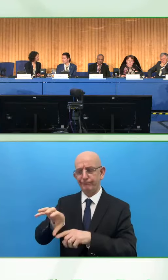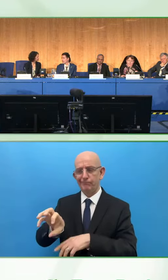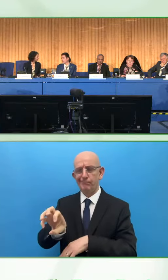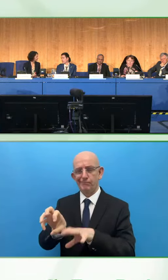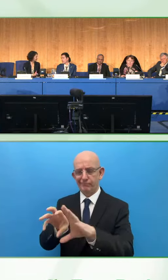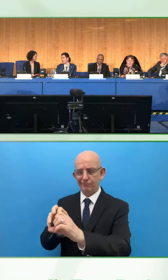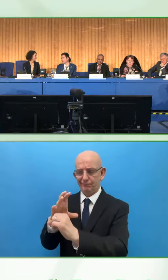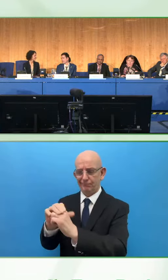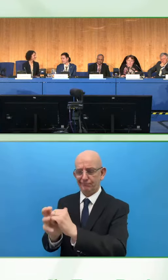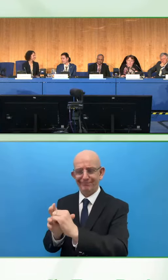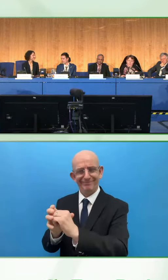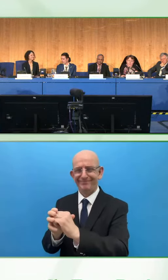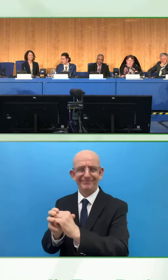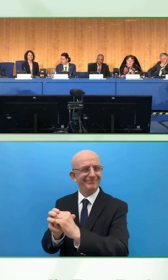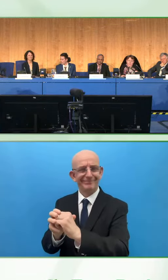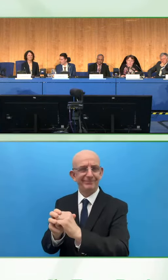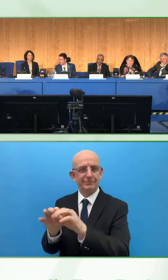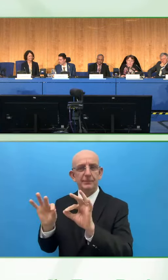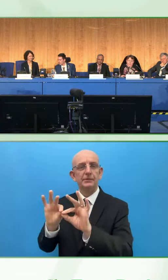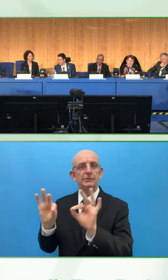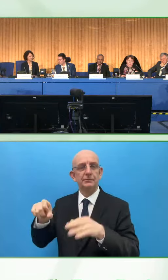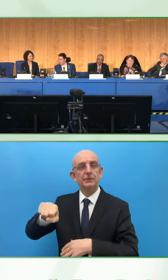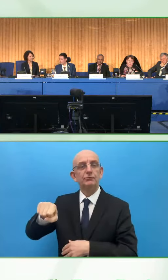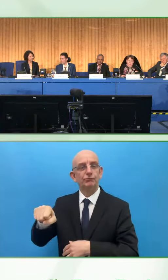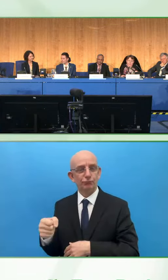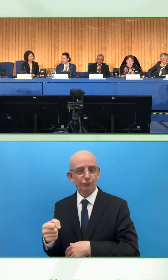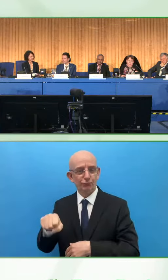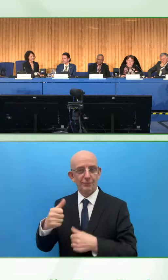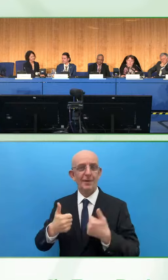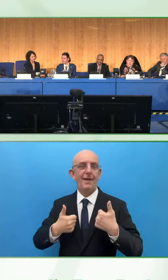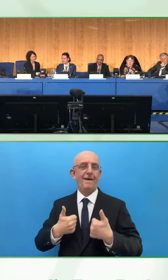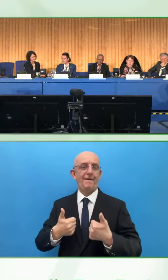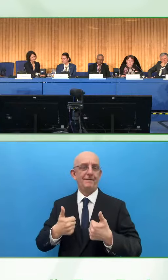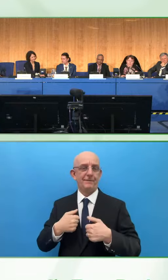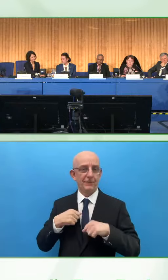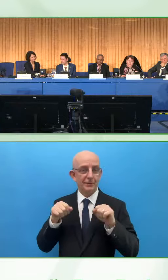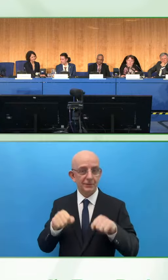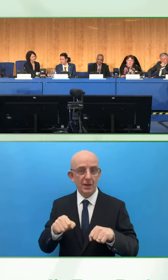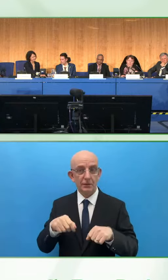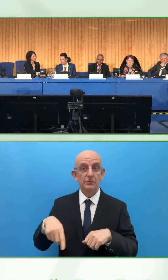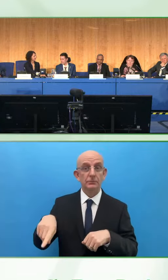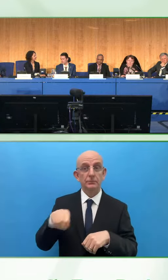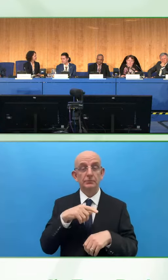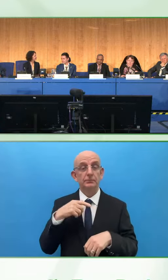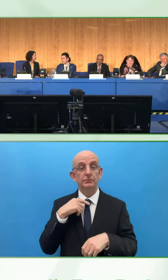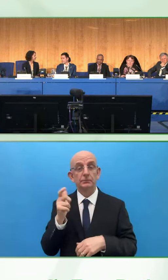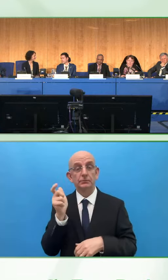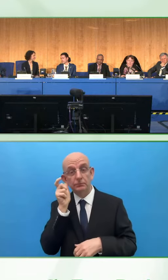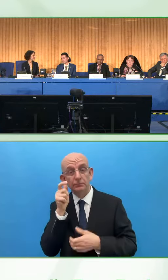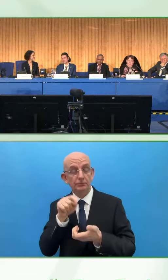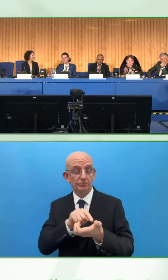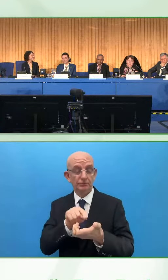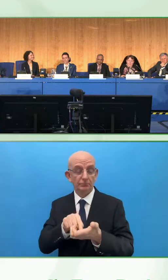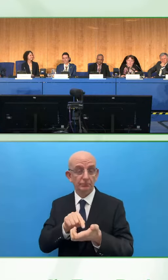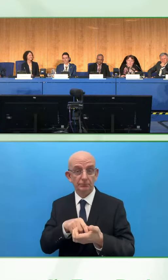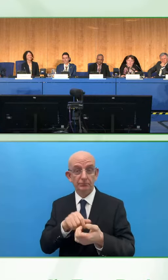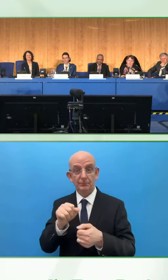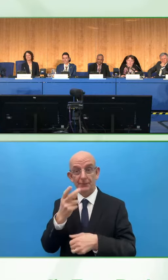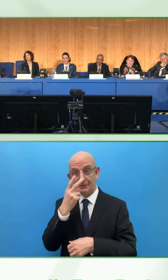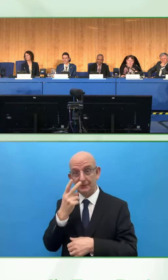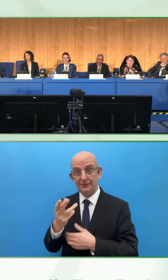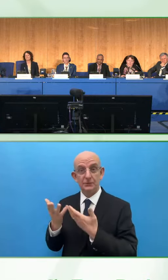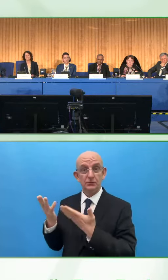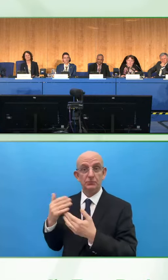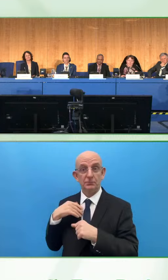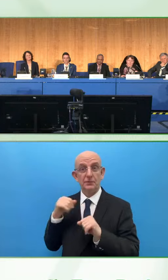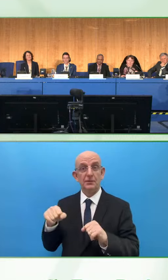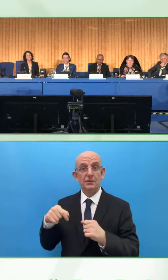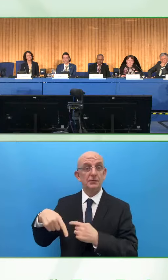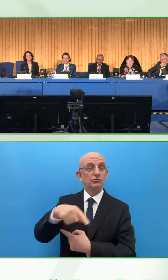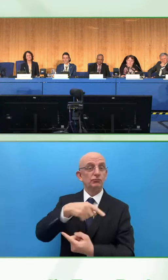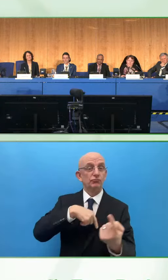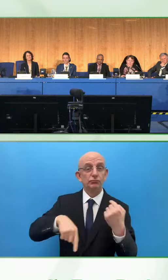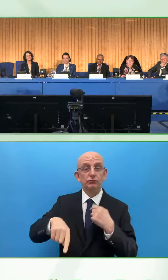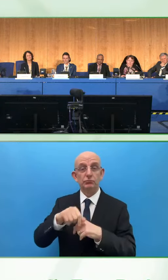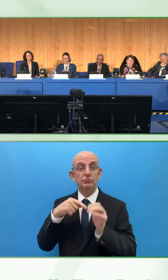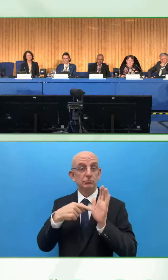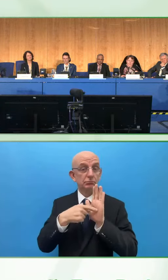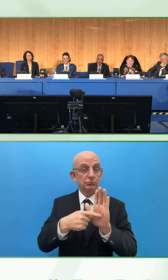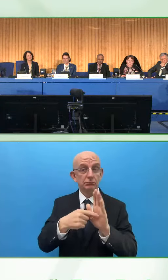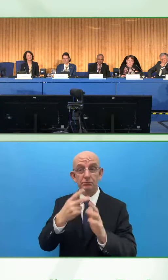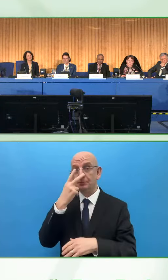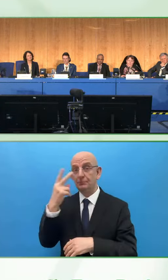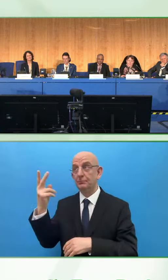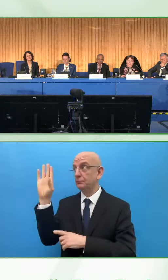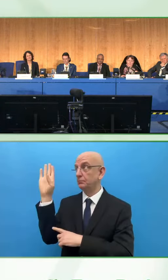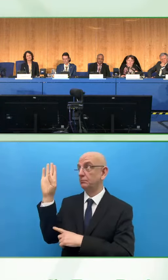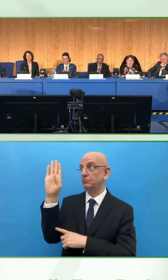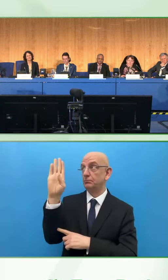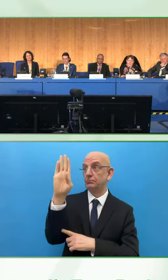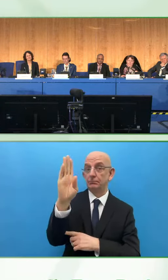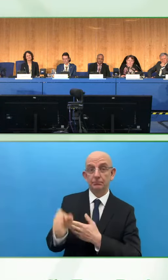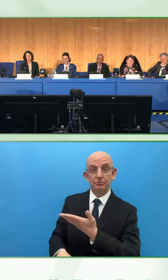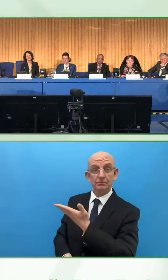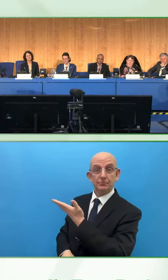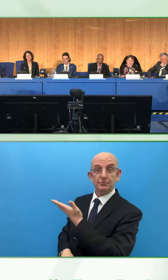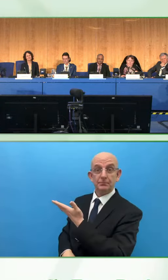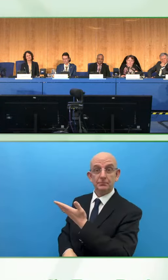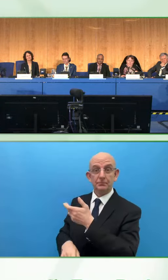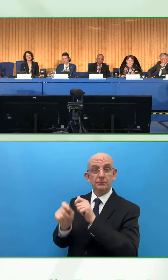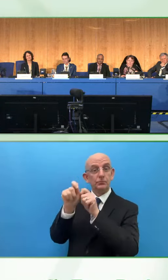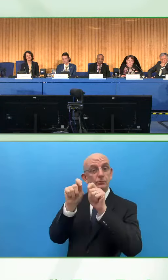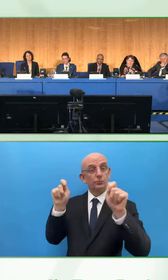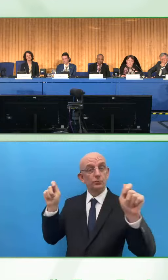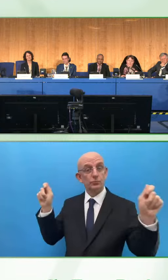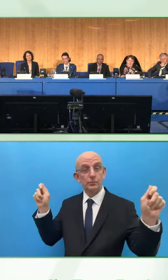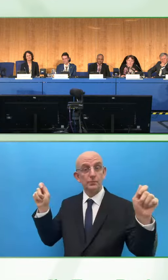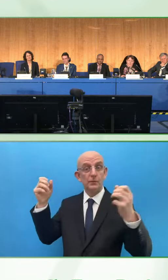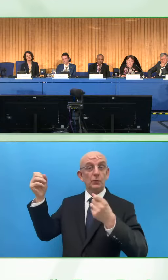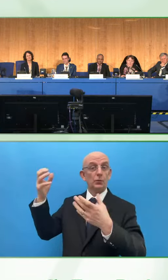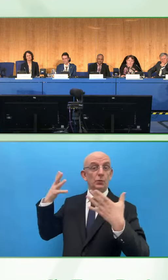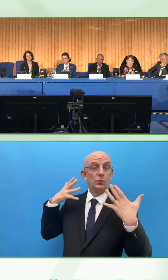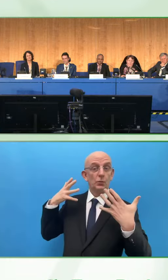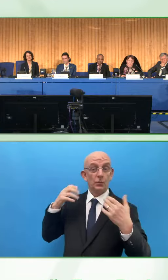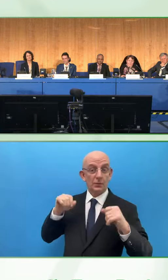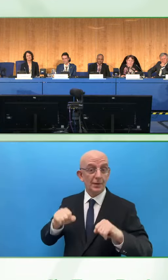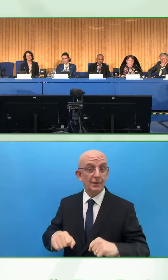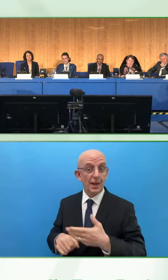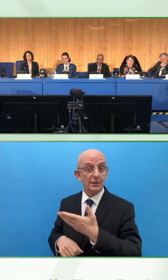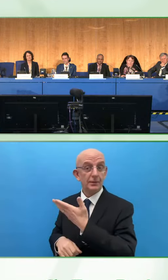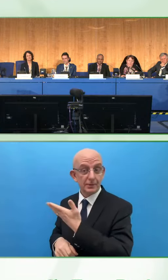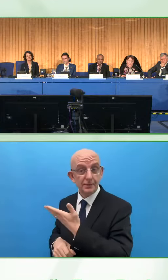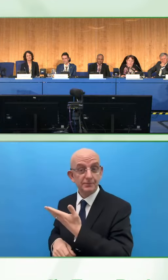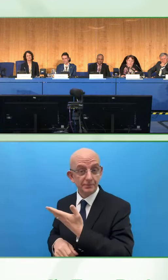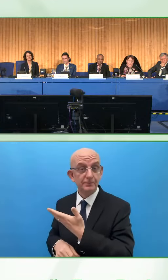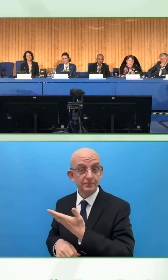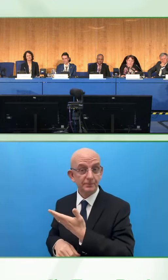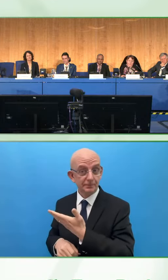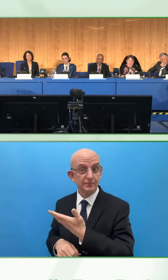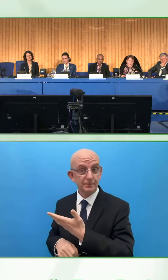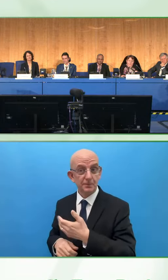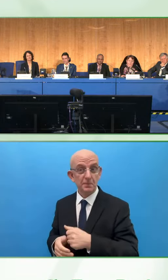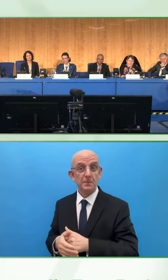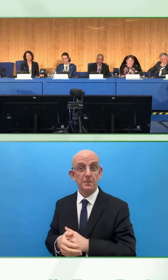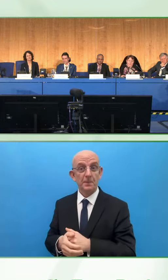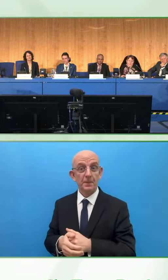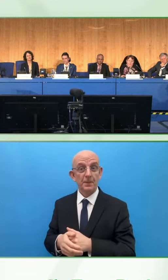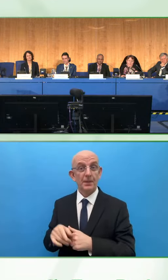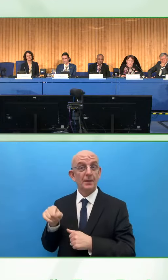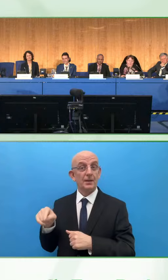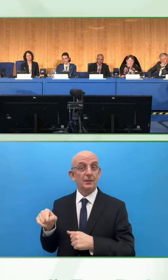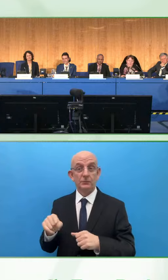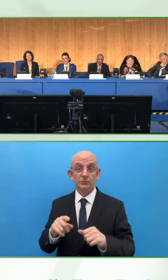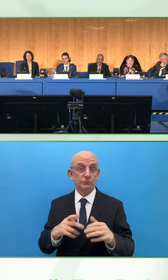I'll demonstrate opening the blind.